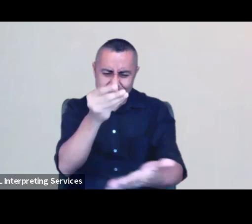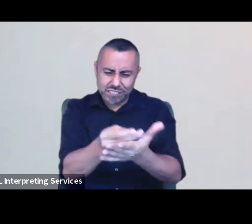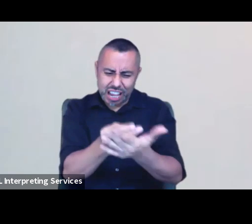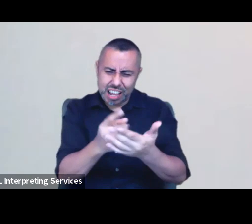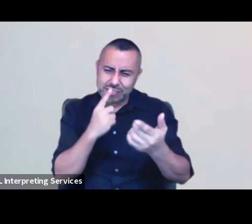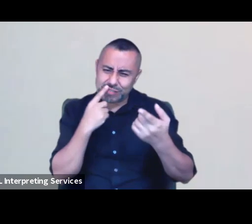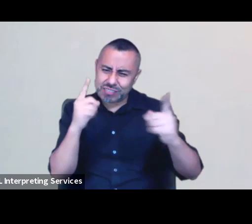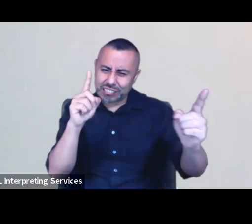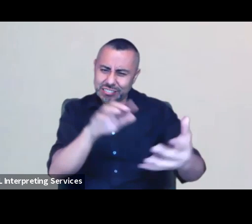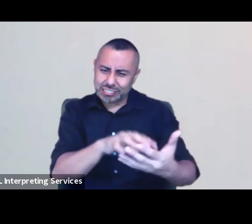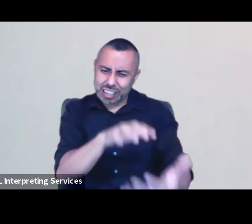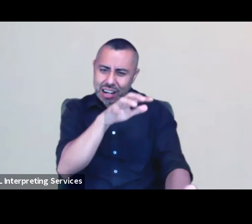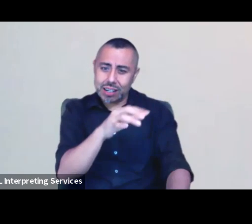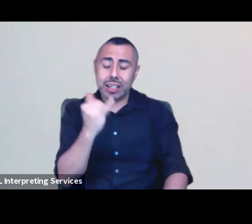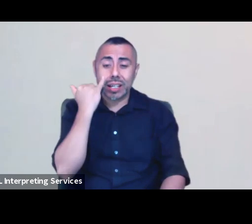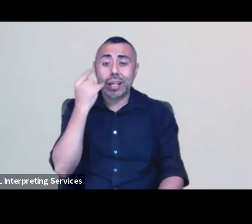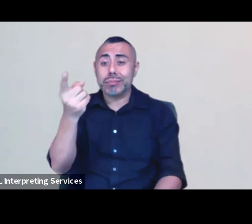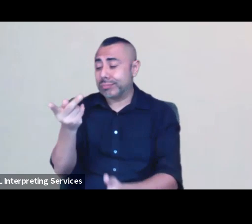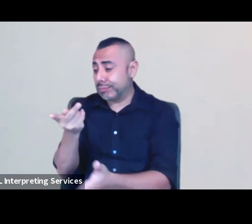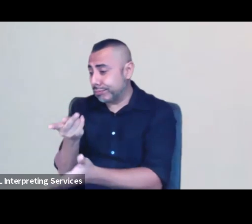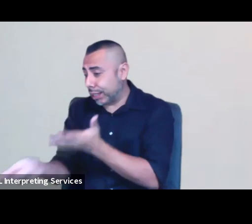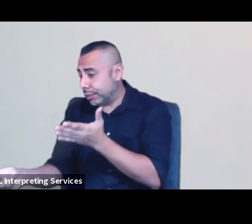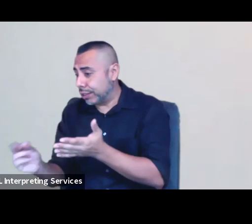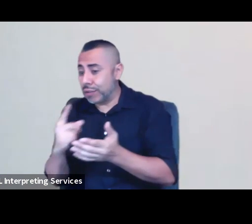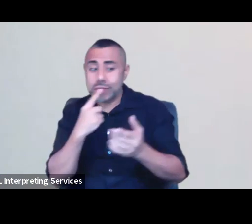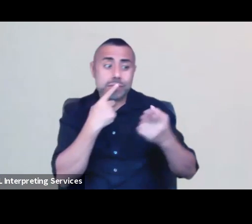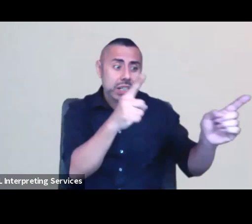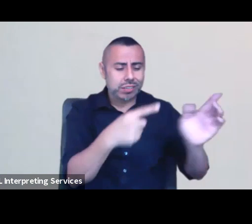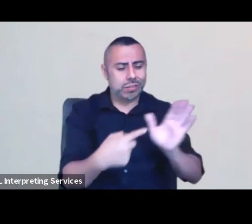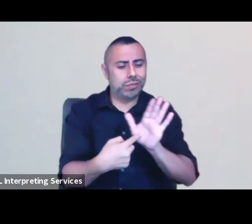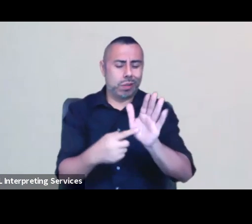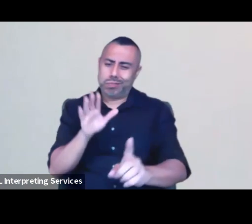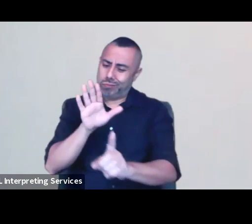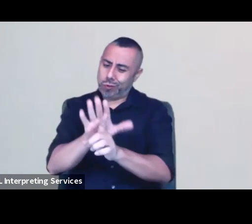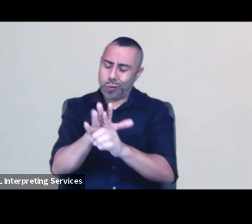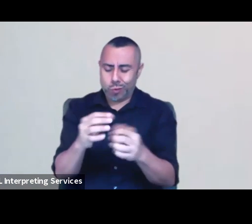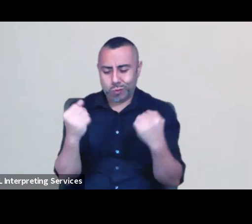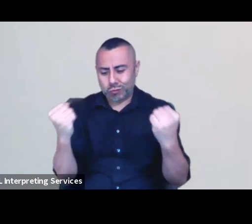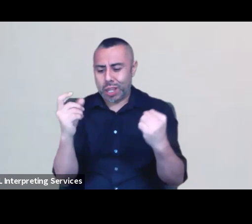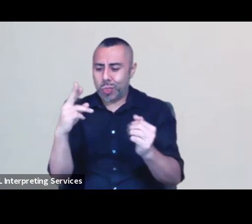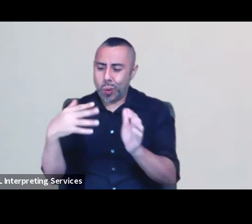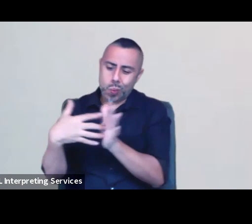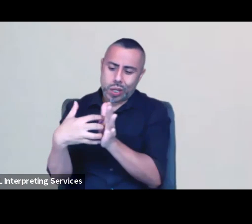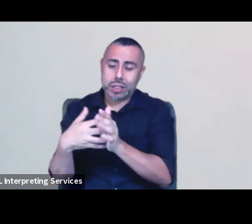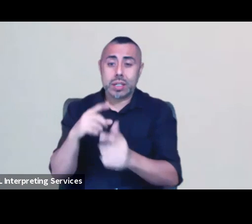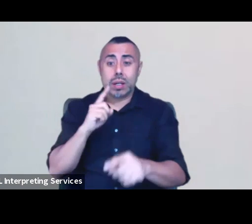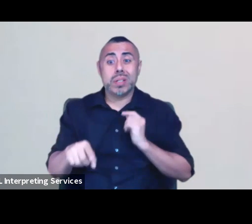are indicative of individual strength or weakness. But your debt is not shameful,